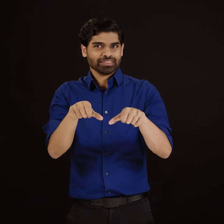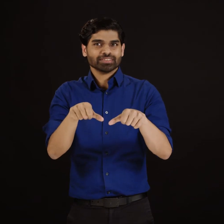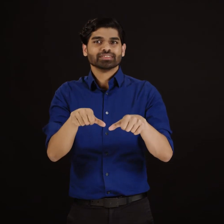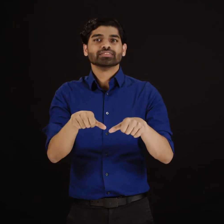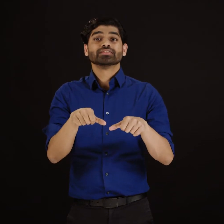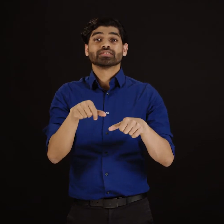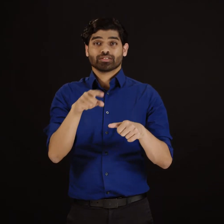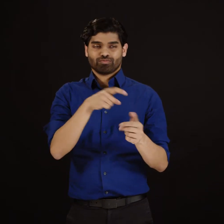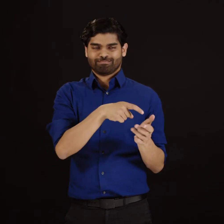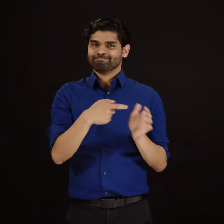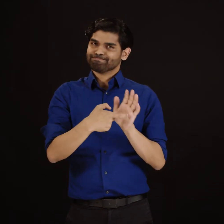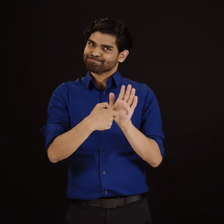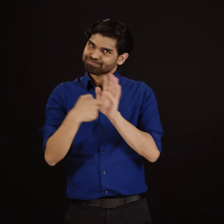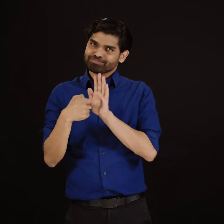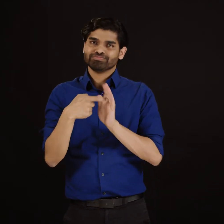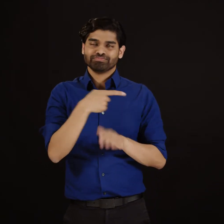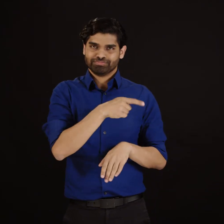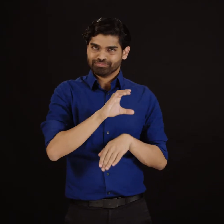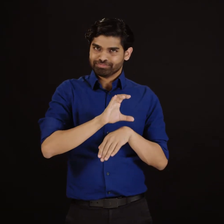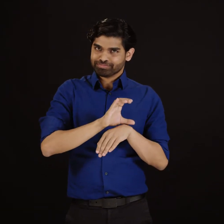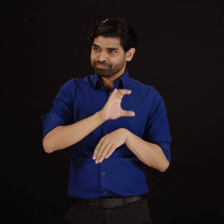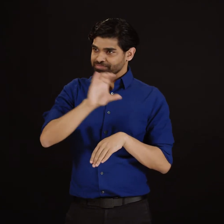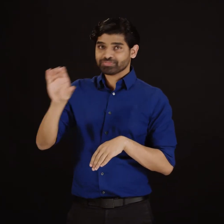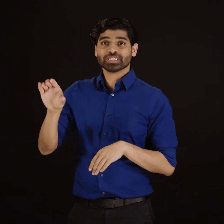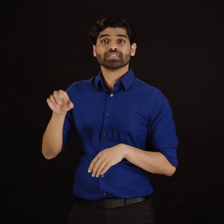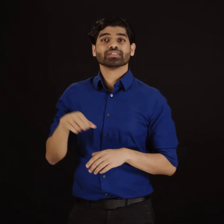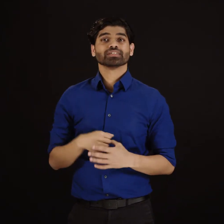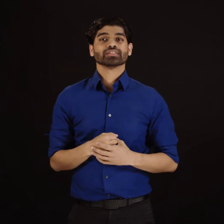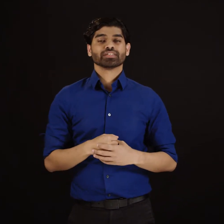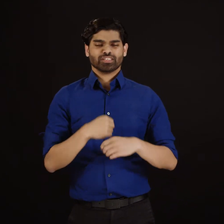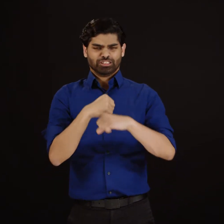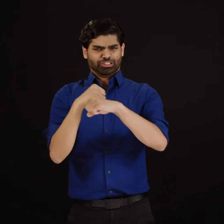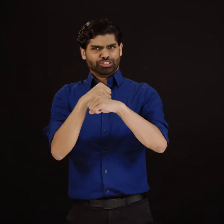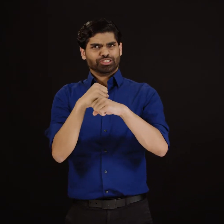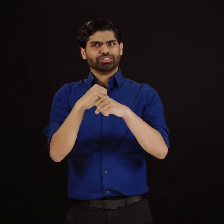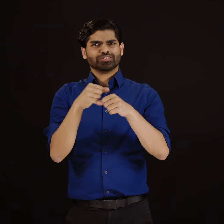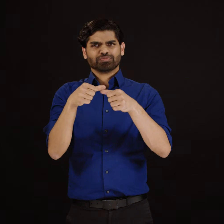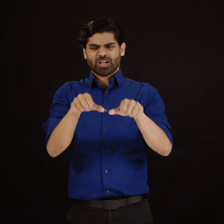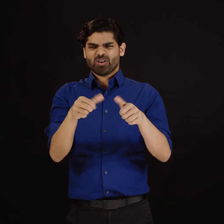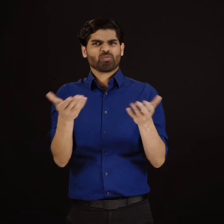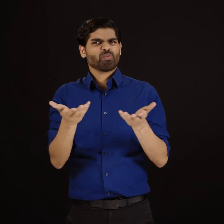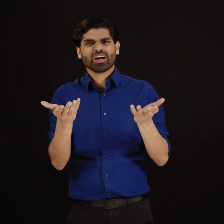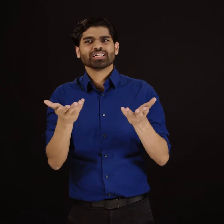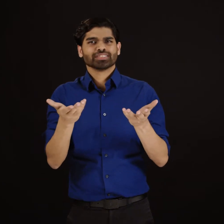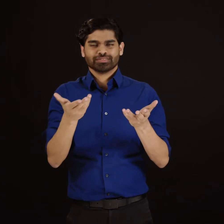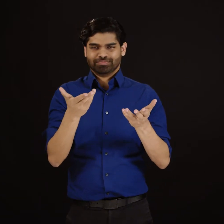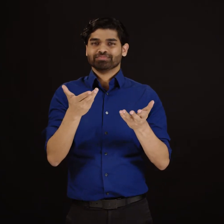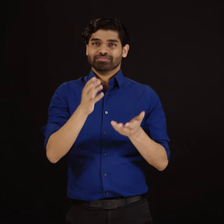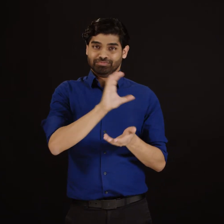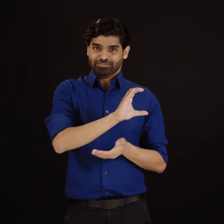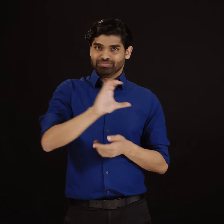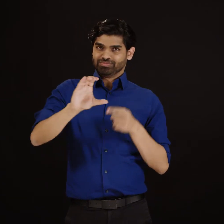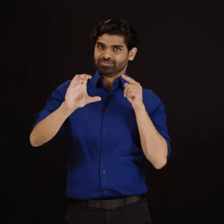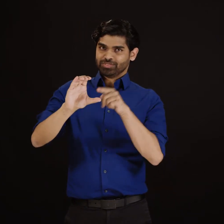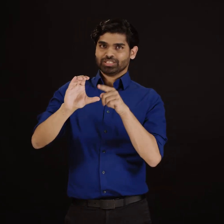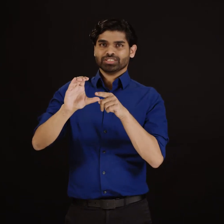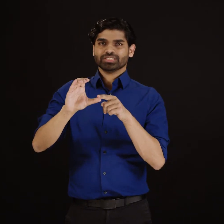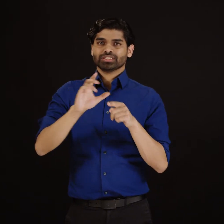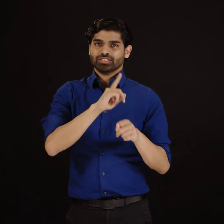then held by the wireless service provider for a pre-determined period of time. If the money is not applied toward outstanding debt on their account, it is